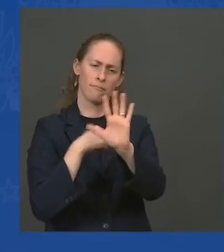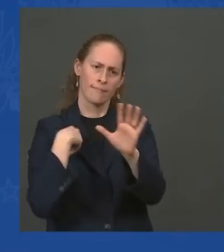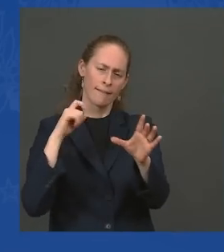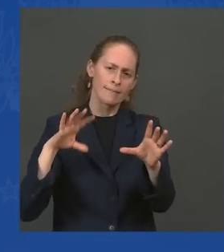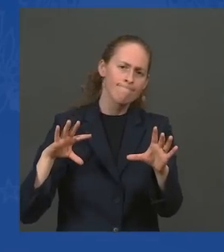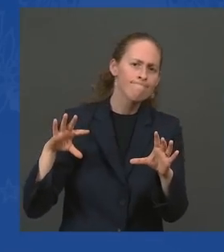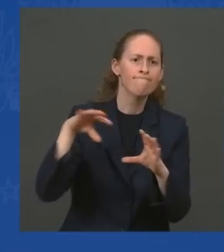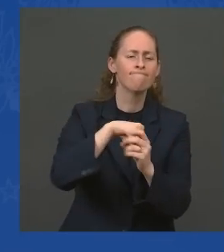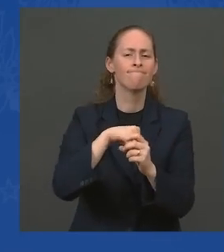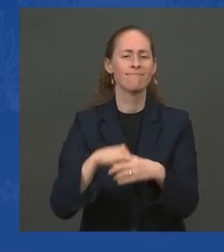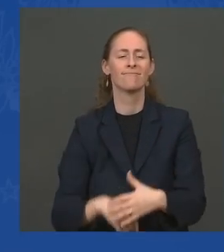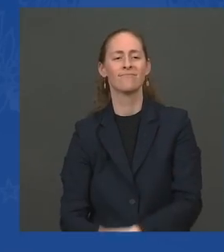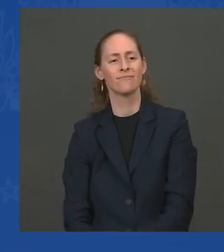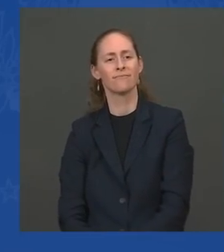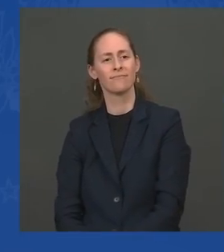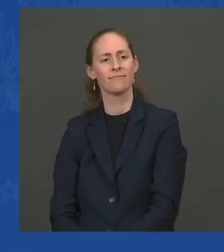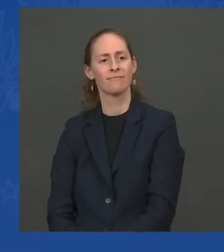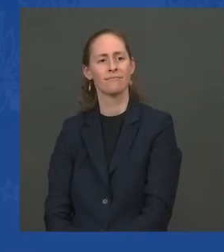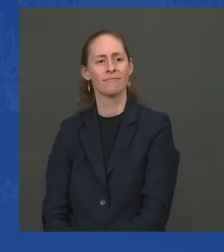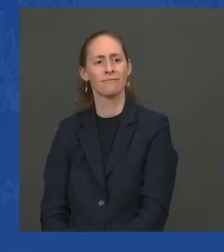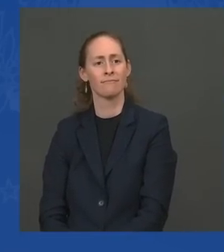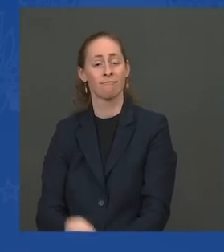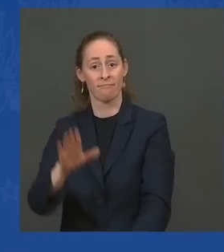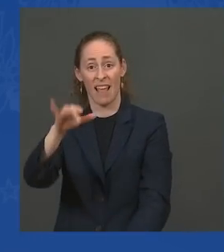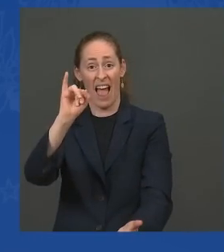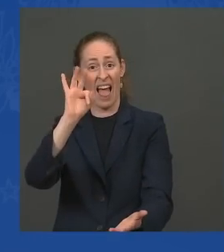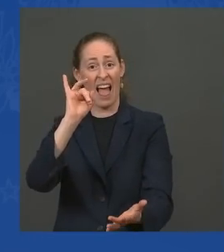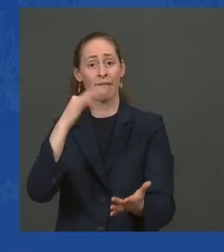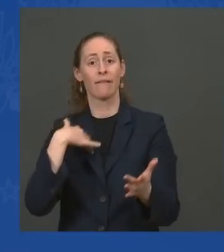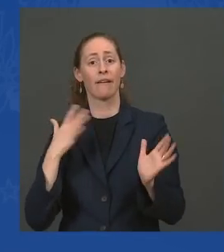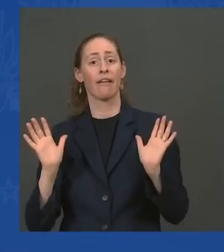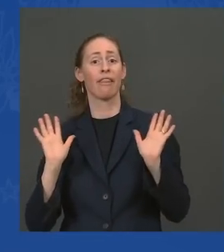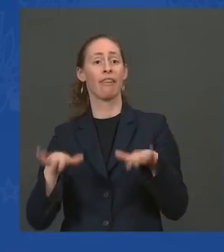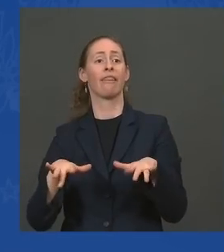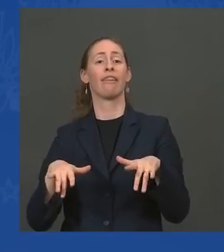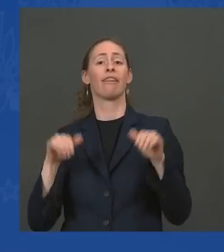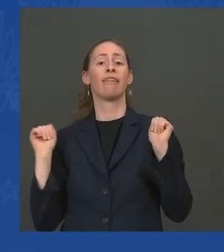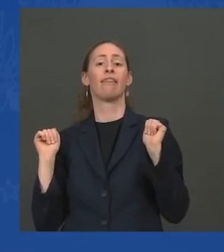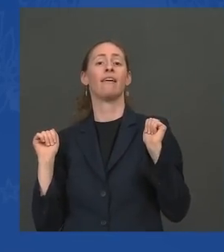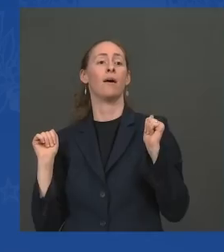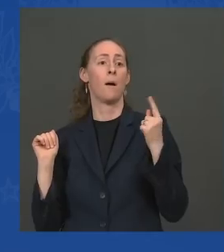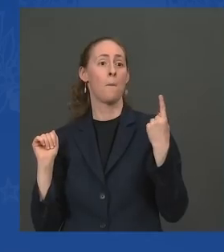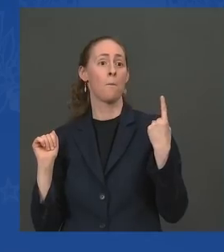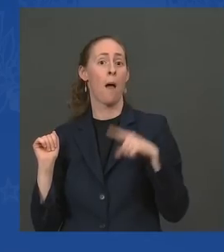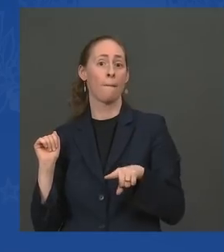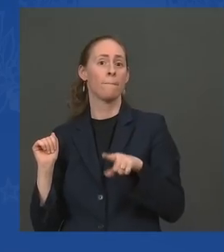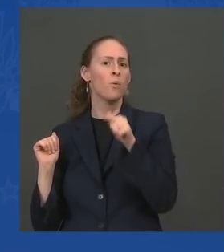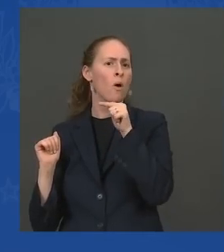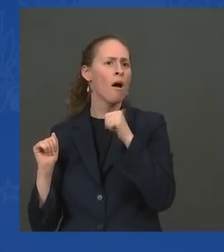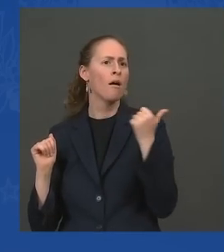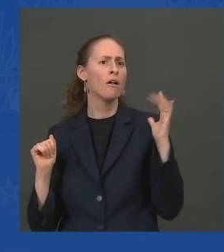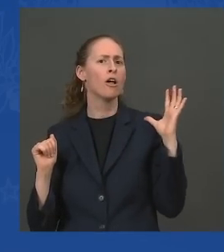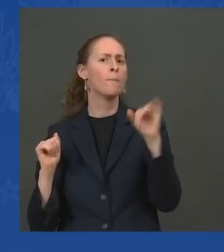if we don't get back in the game and able to do it, who else is going to deal with the crises in the Middle East?